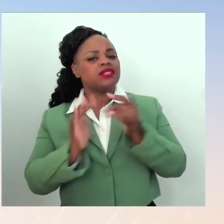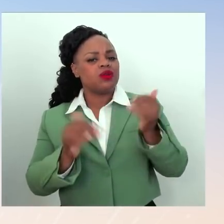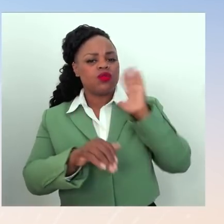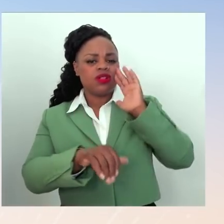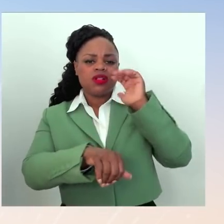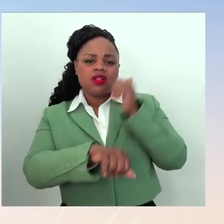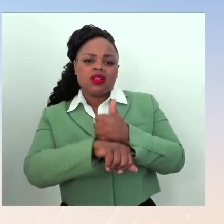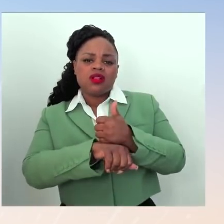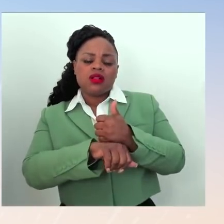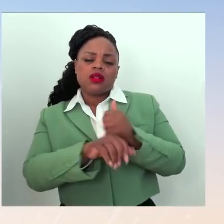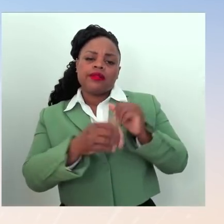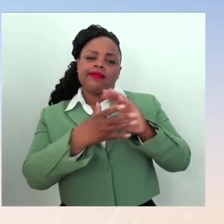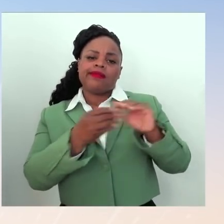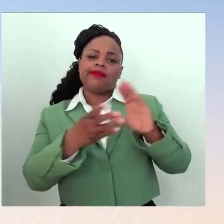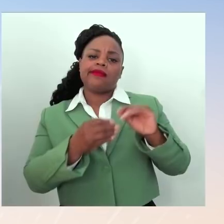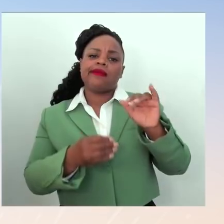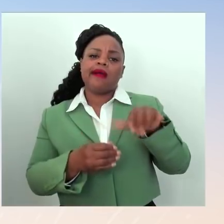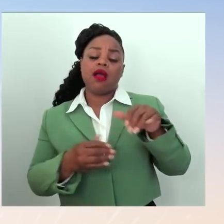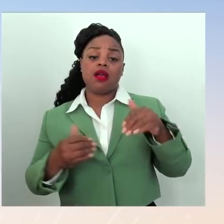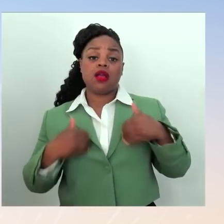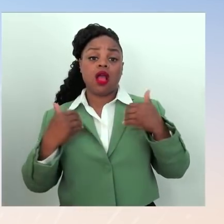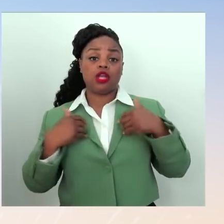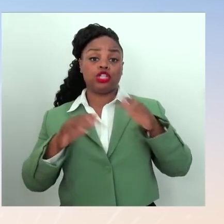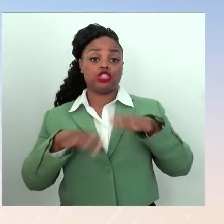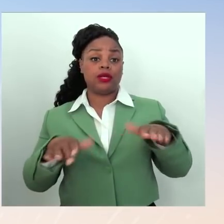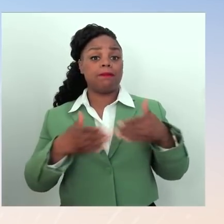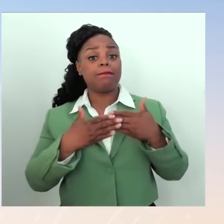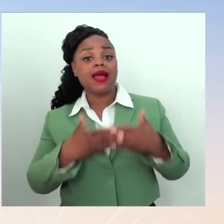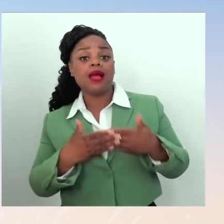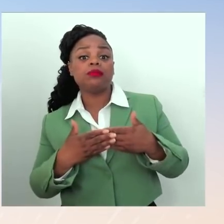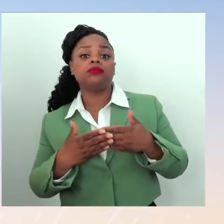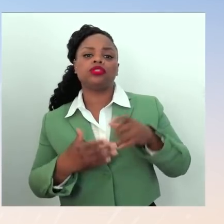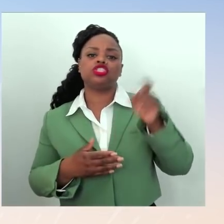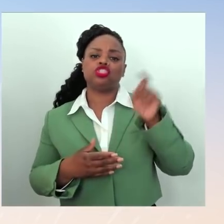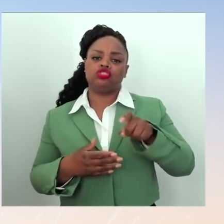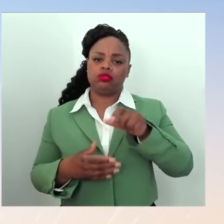we know the data and what works and what is the most --